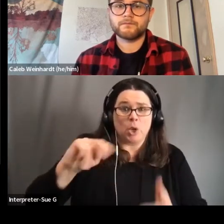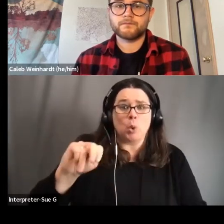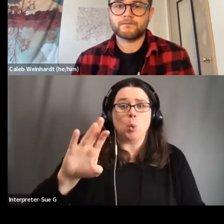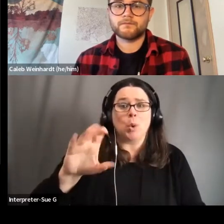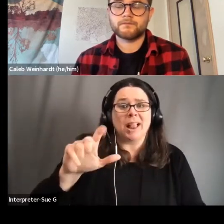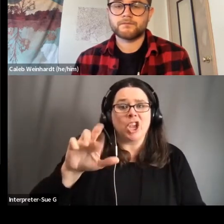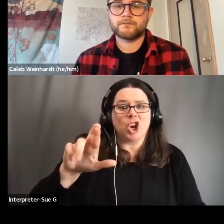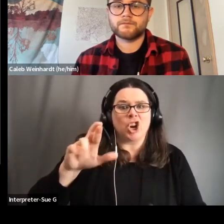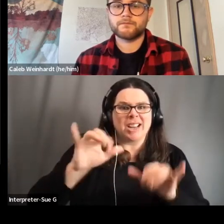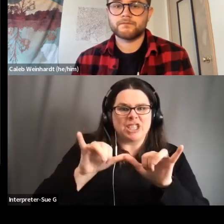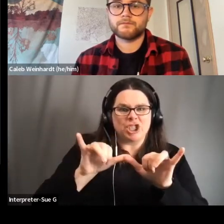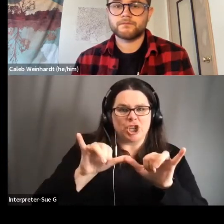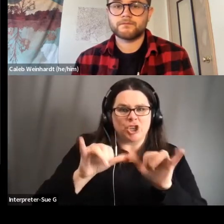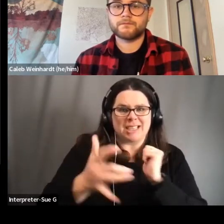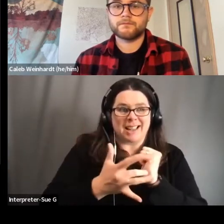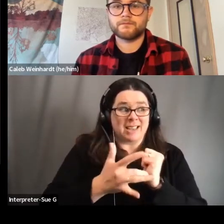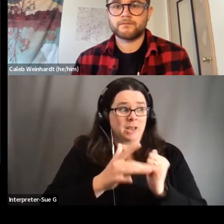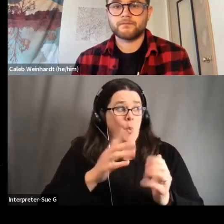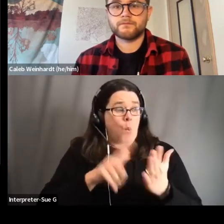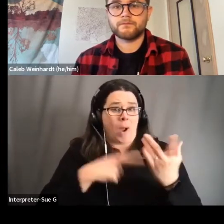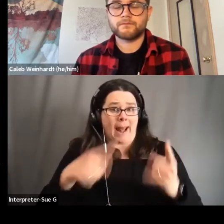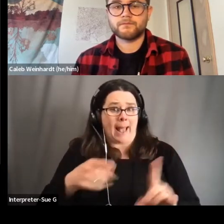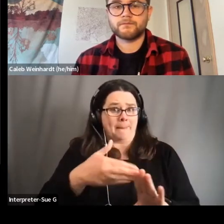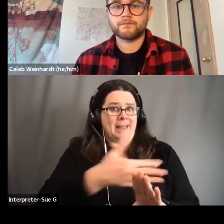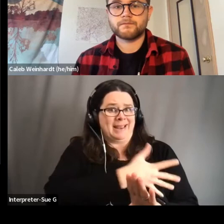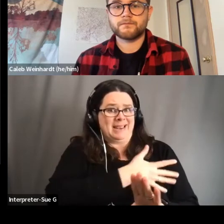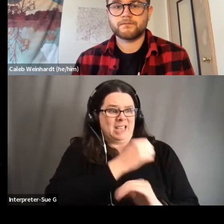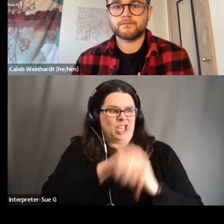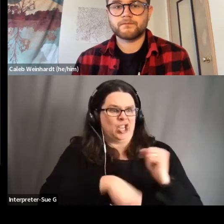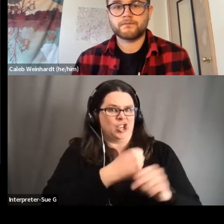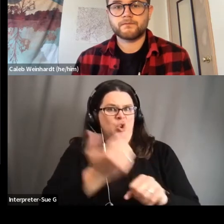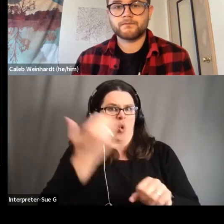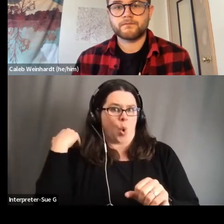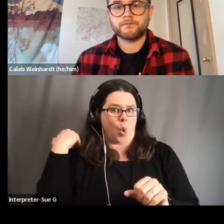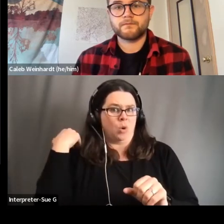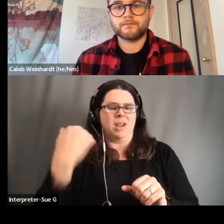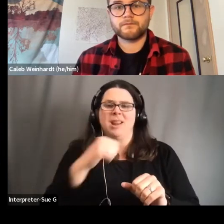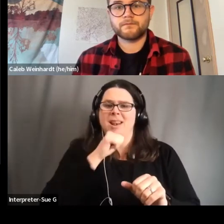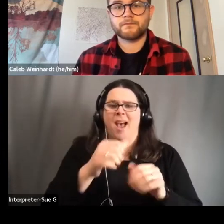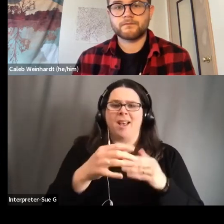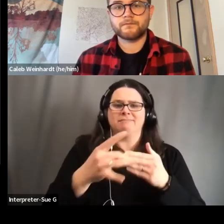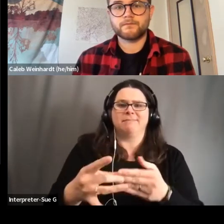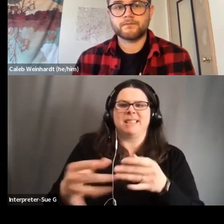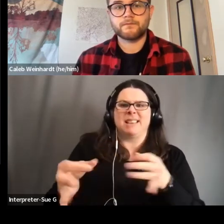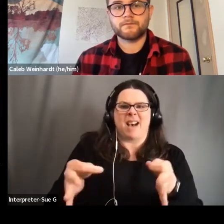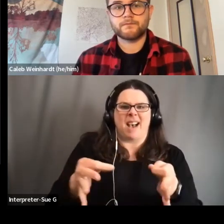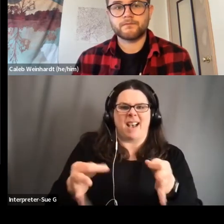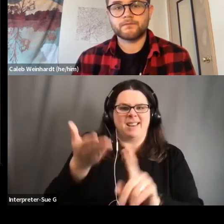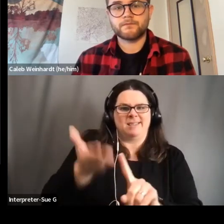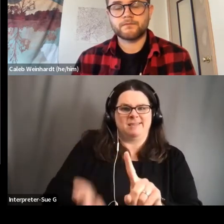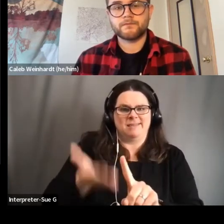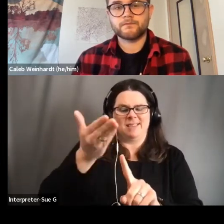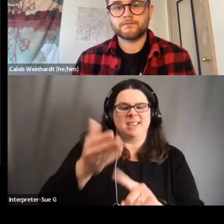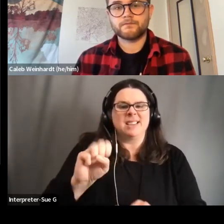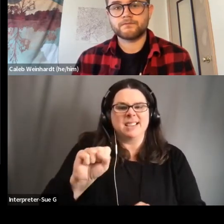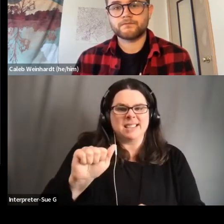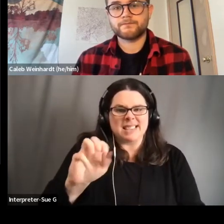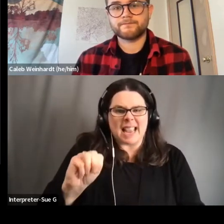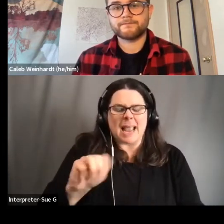Sam has never let what happened years ago be the defining factor. Sam is a force.